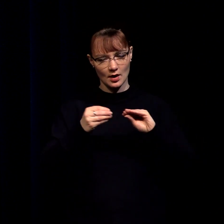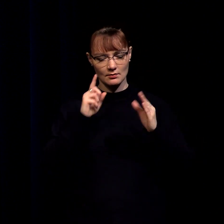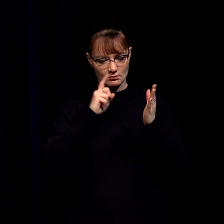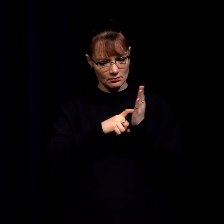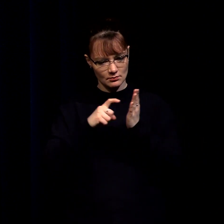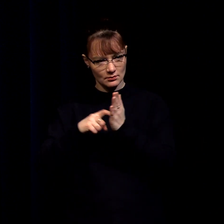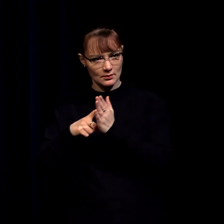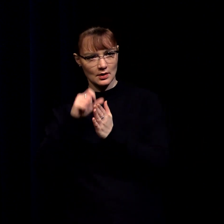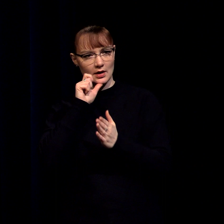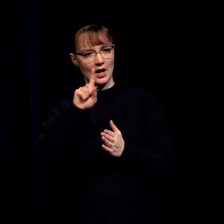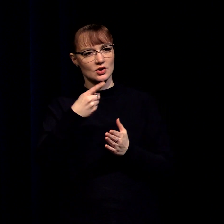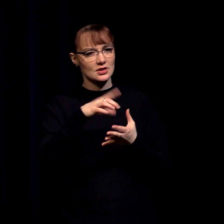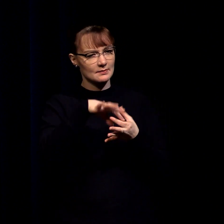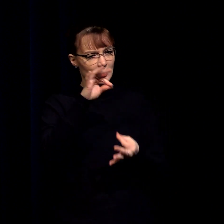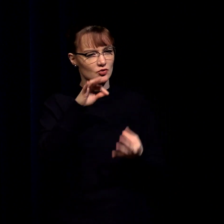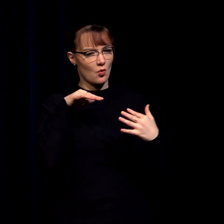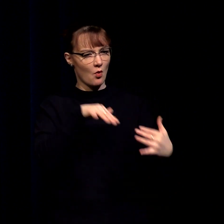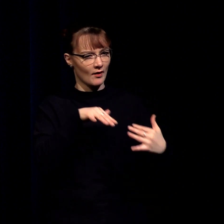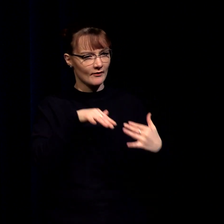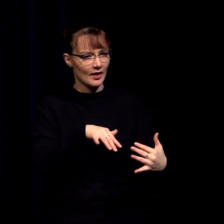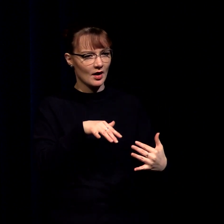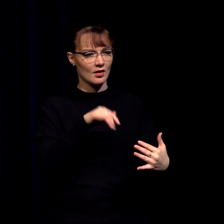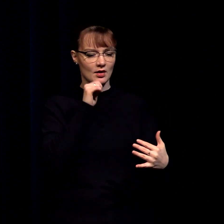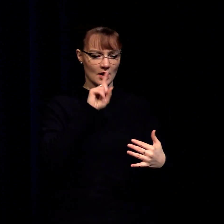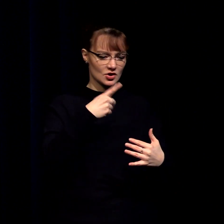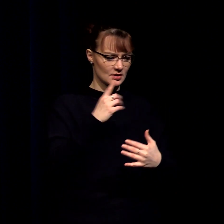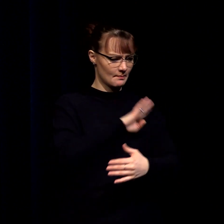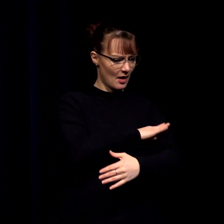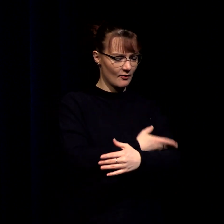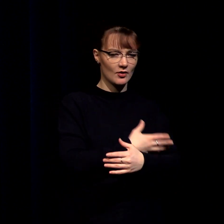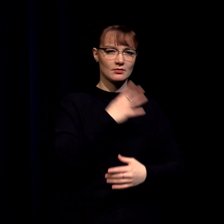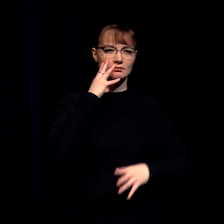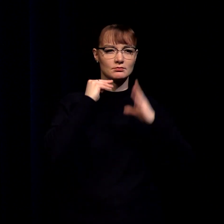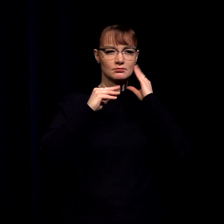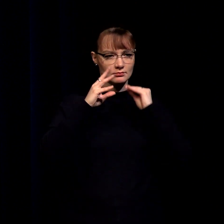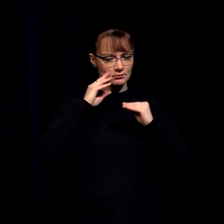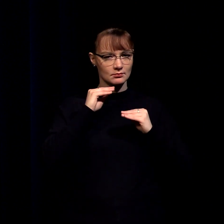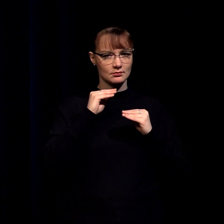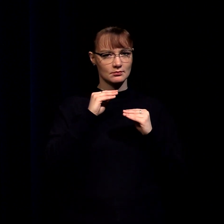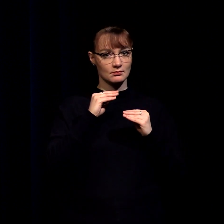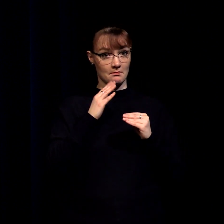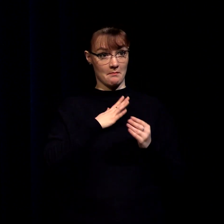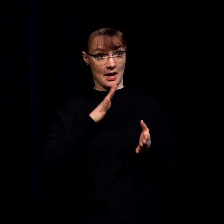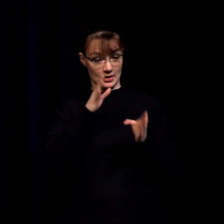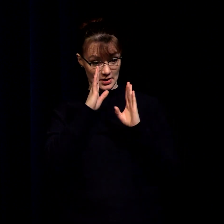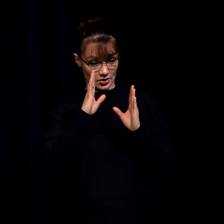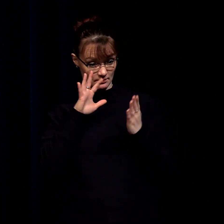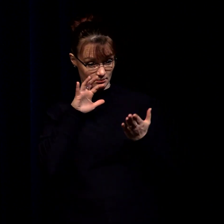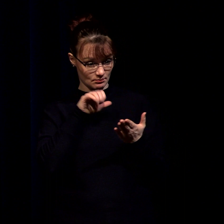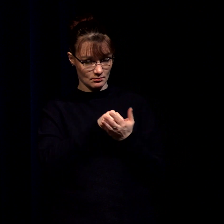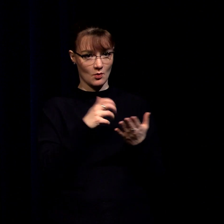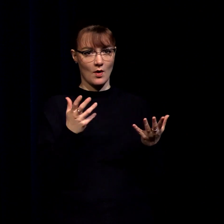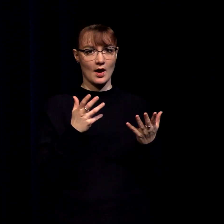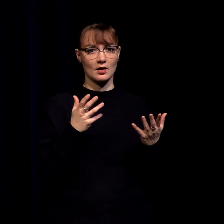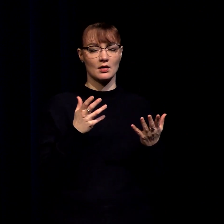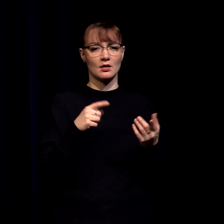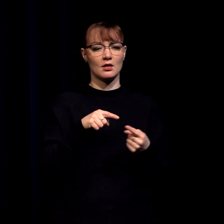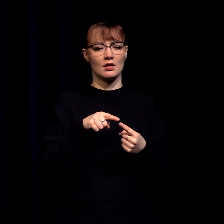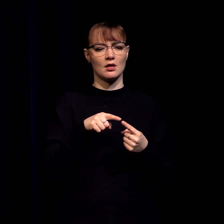just a spiritual warfare or this power encounter. What really grabs my attention is even what happens after the waves are calm